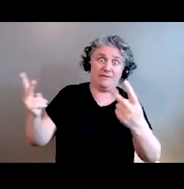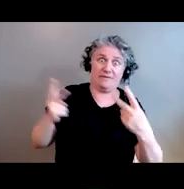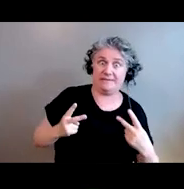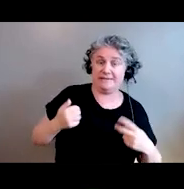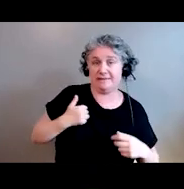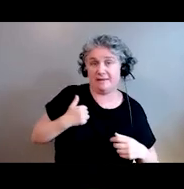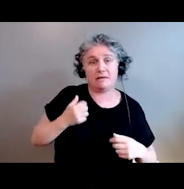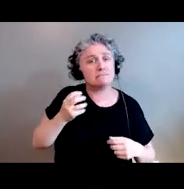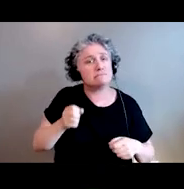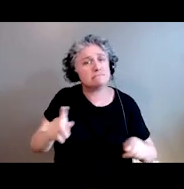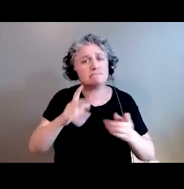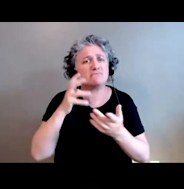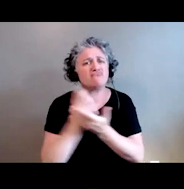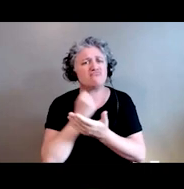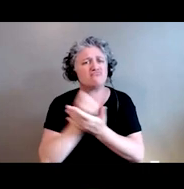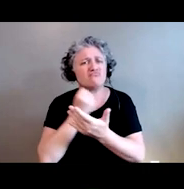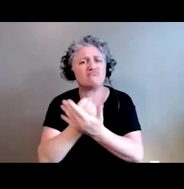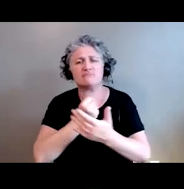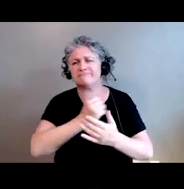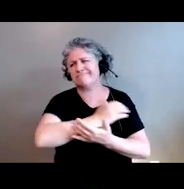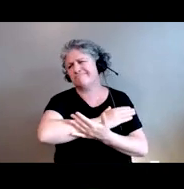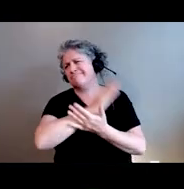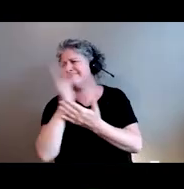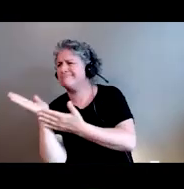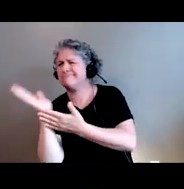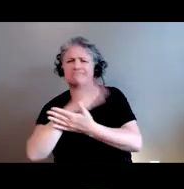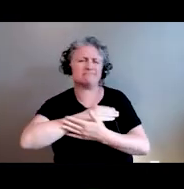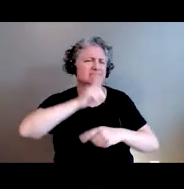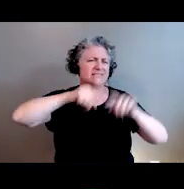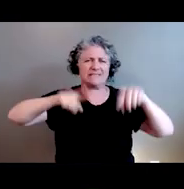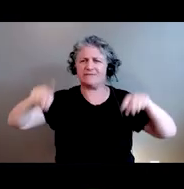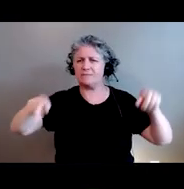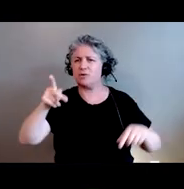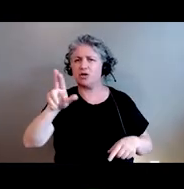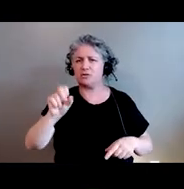in their own unique way relative to their goals, their admiration, and the uniqueness of their abilities and neurodivergencies.